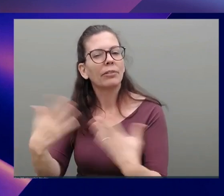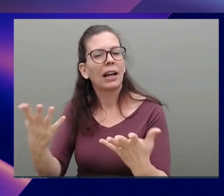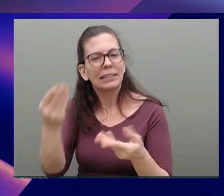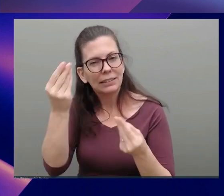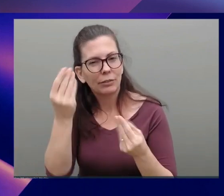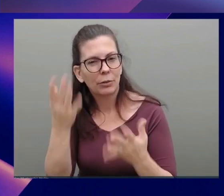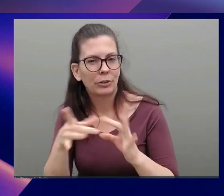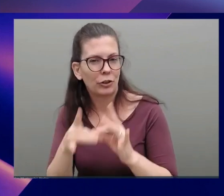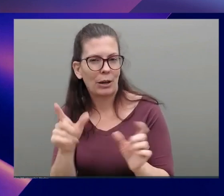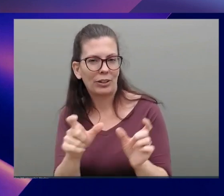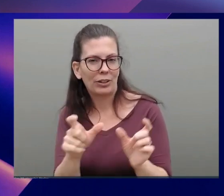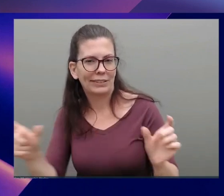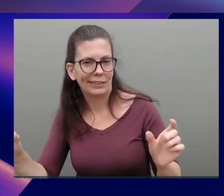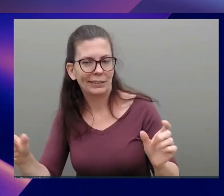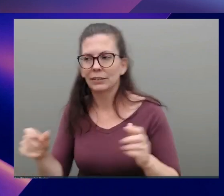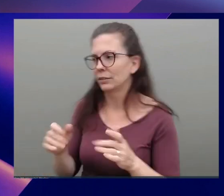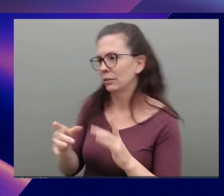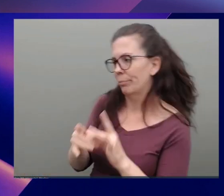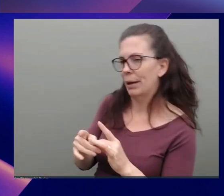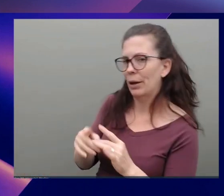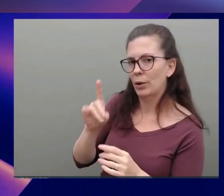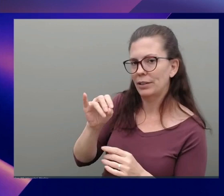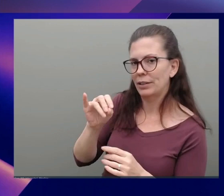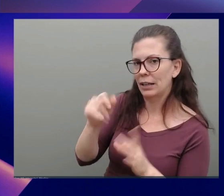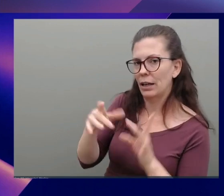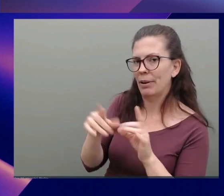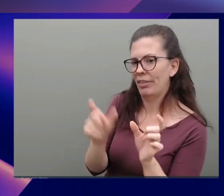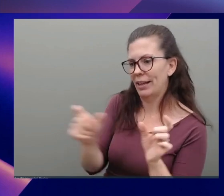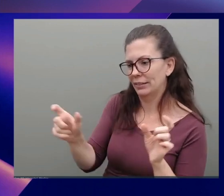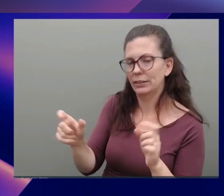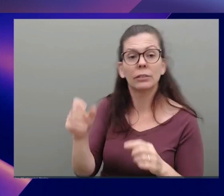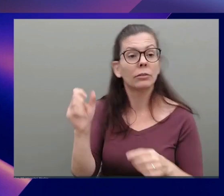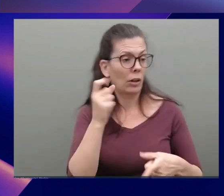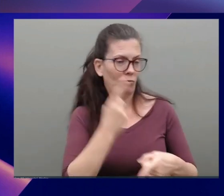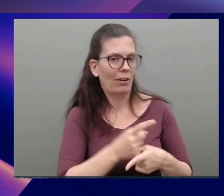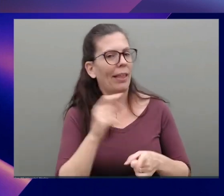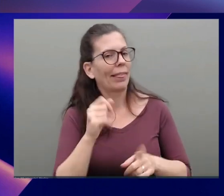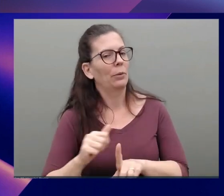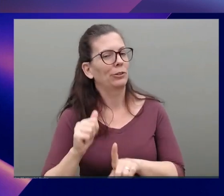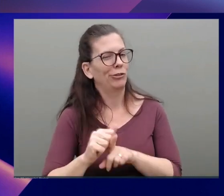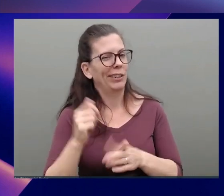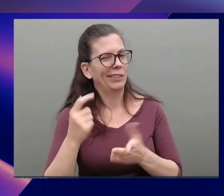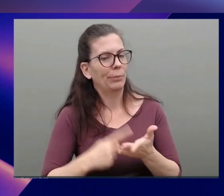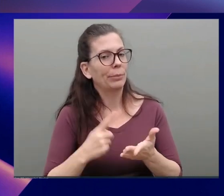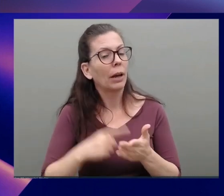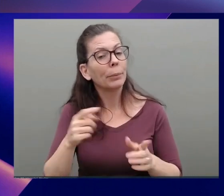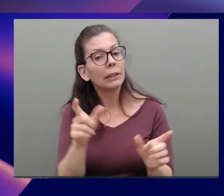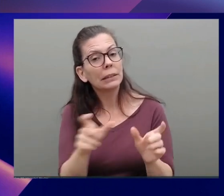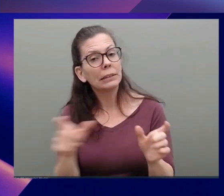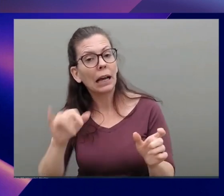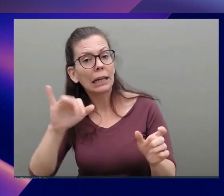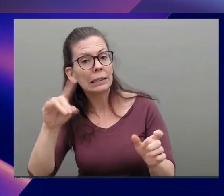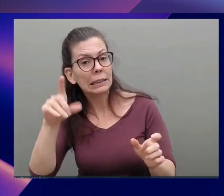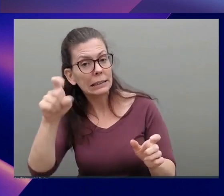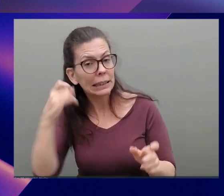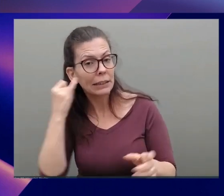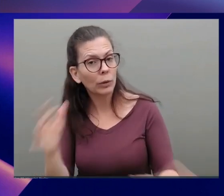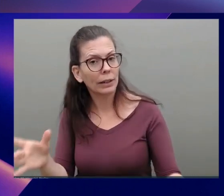Data about data, it's data about the instance. Exactly, and that's the tricky one because the instance ID is needed if you want to connect in the instance using Sessions Manager.